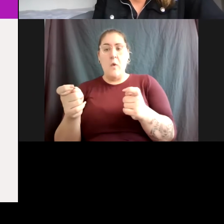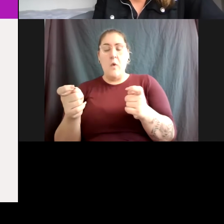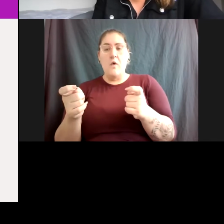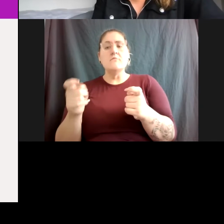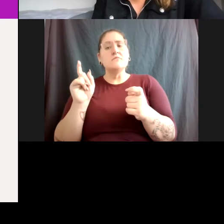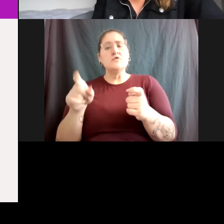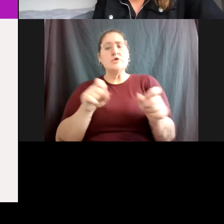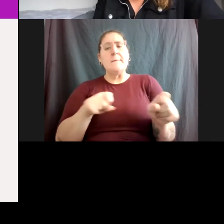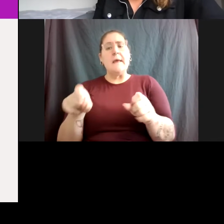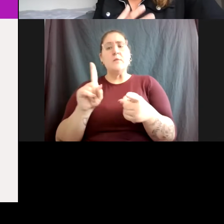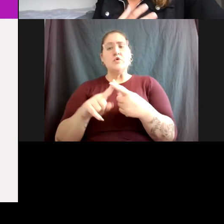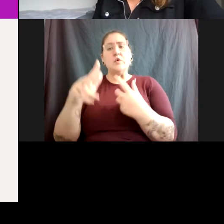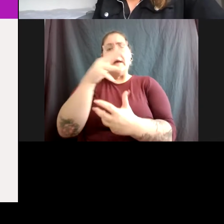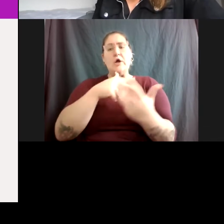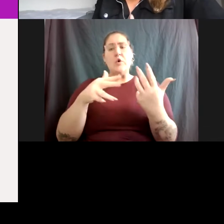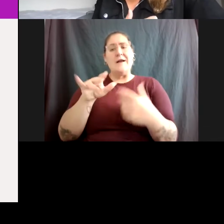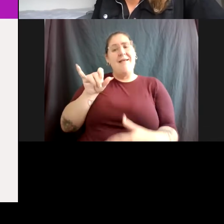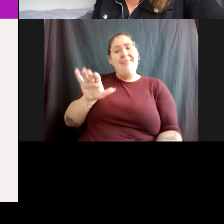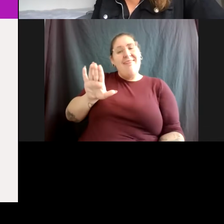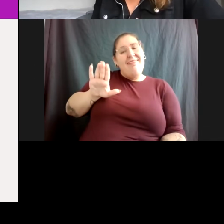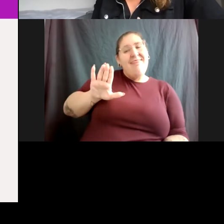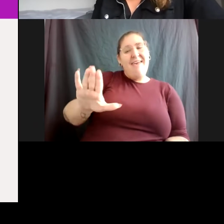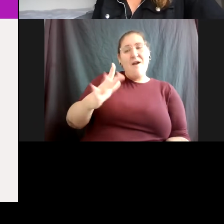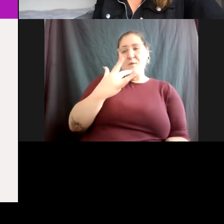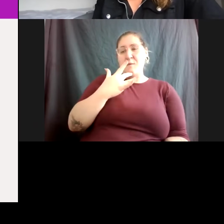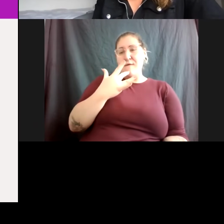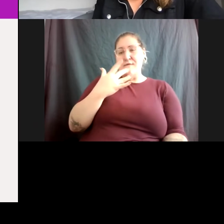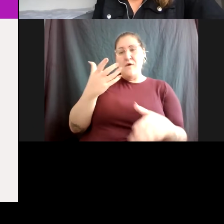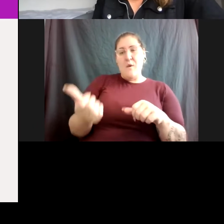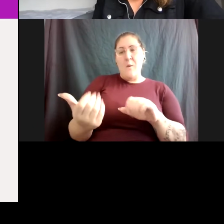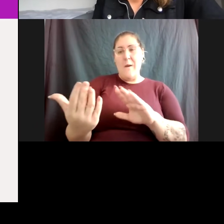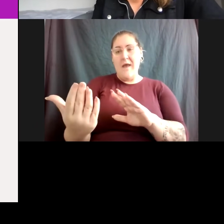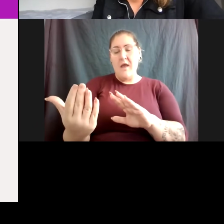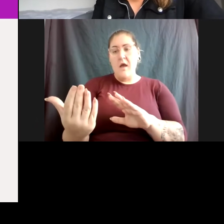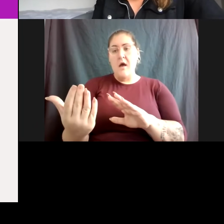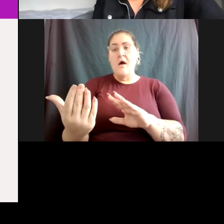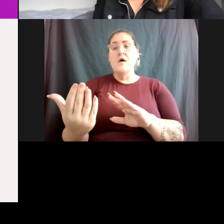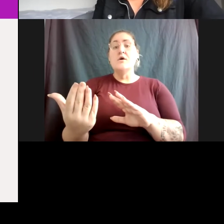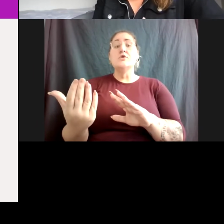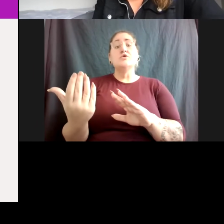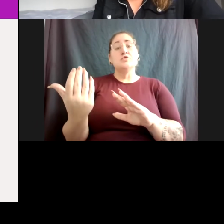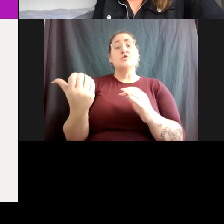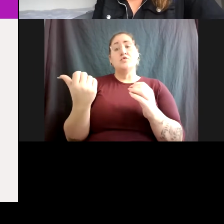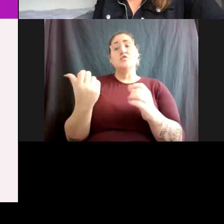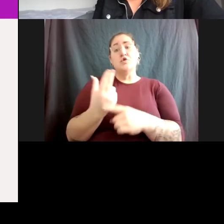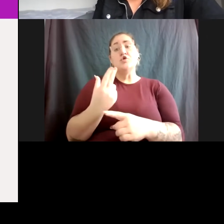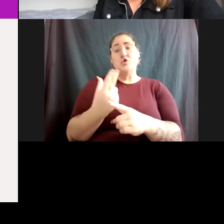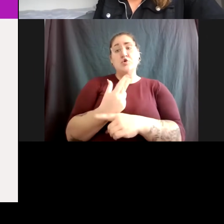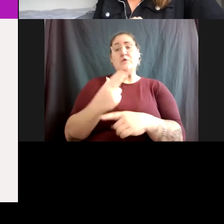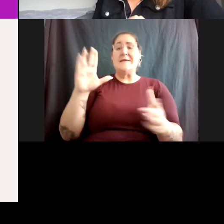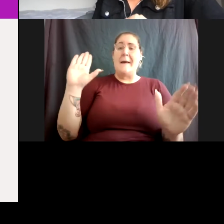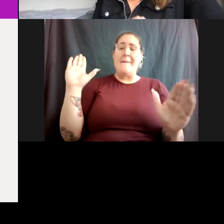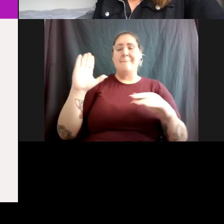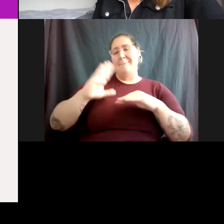their preferred ways. So, use that minimum touch target size of 44 by 44 pixels, minimum